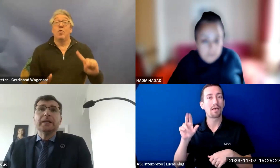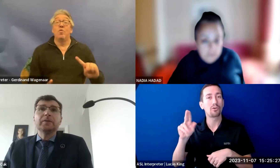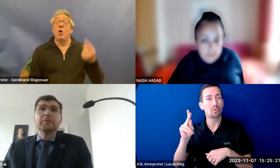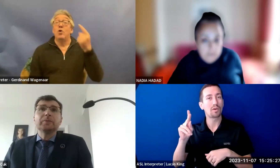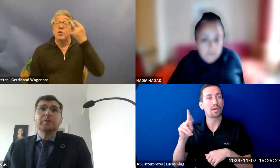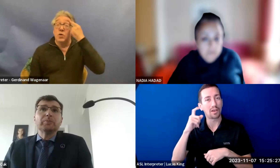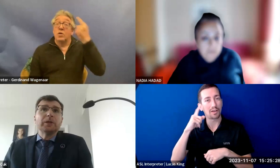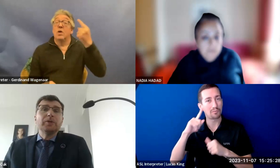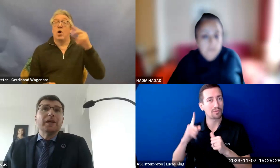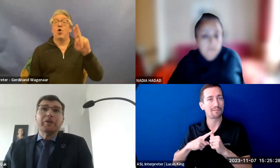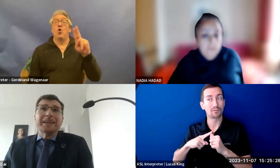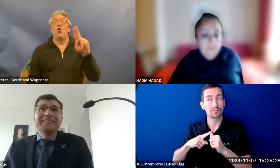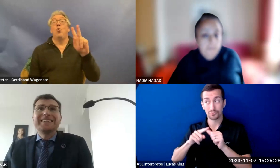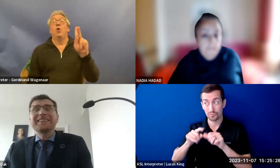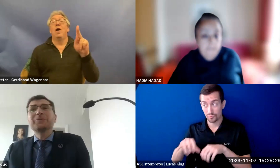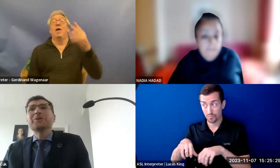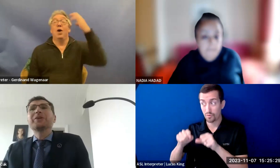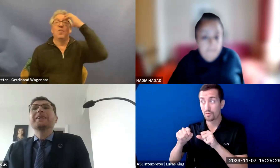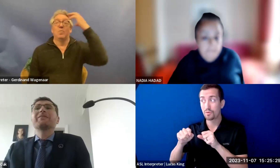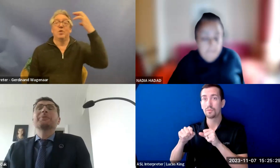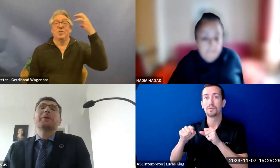We directly started with the UK government